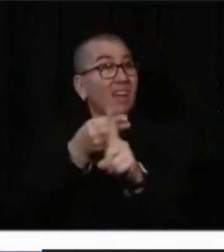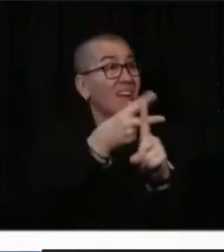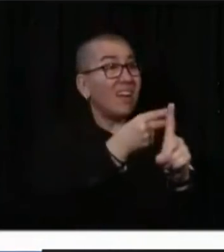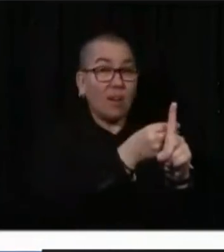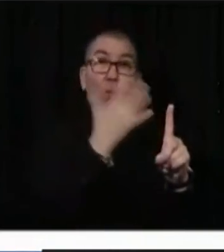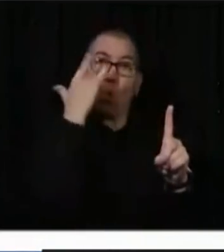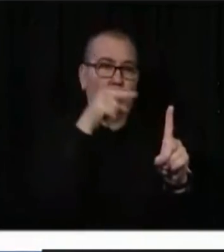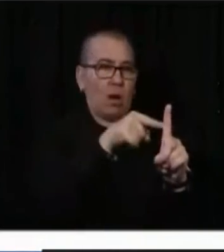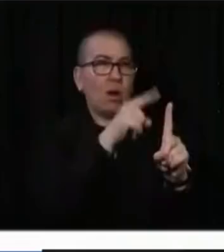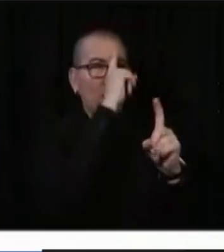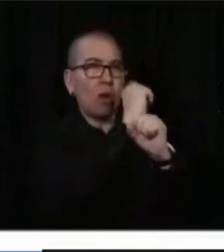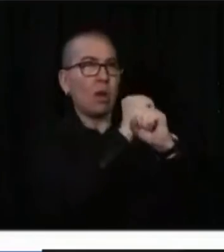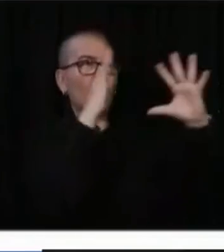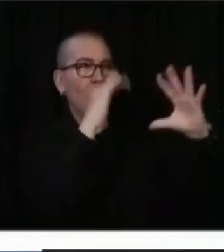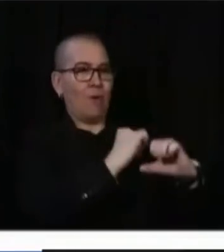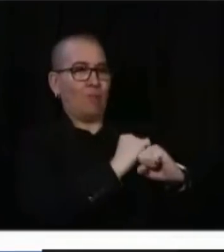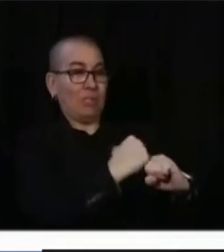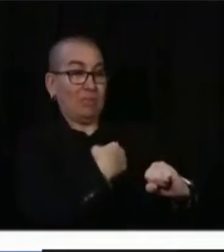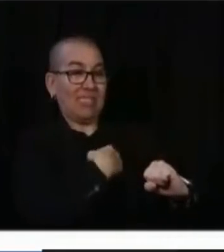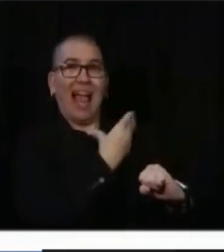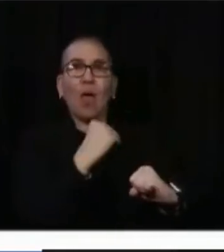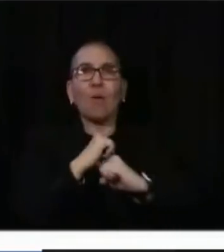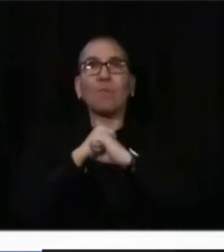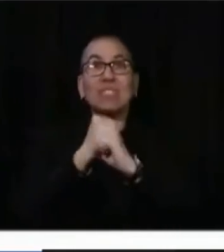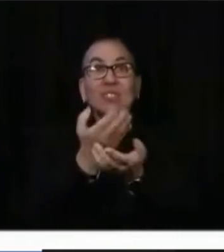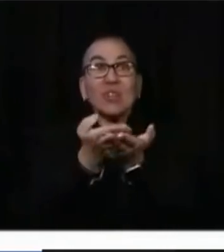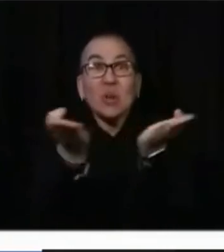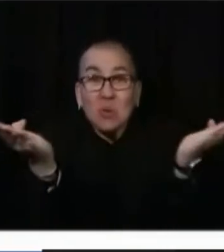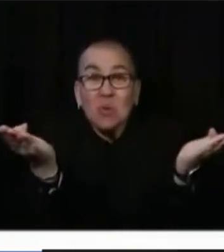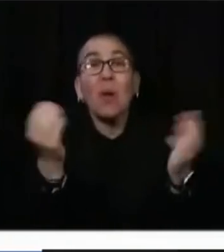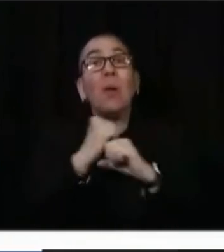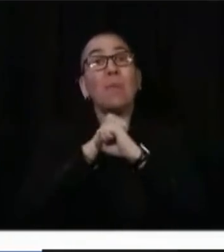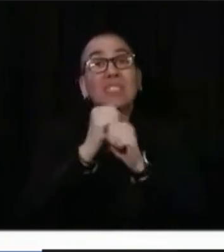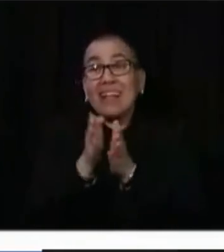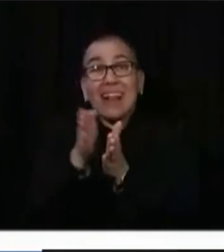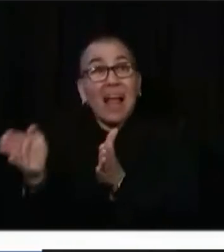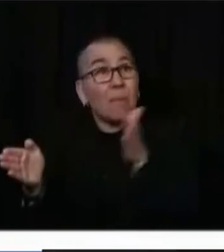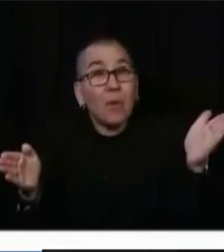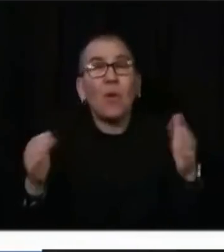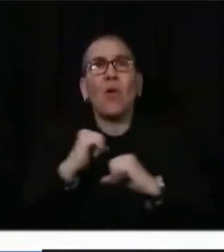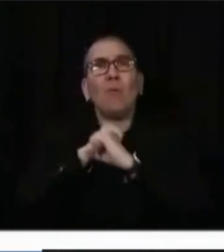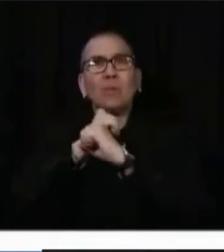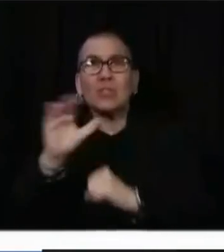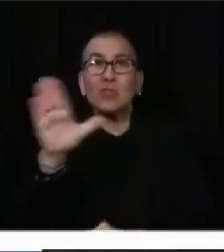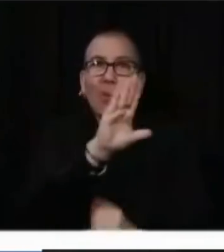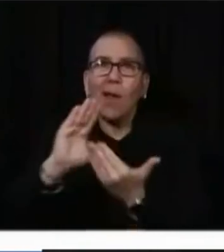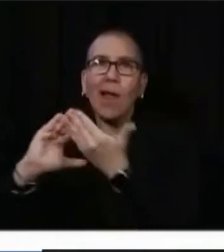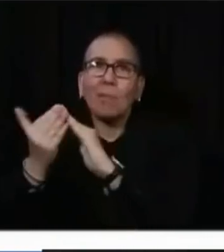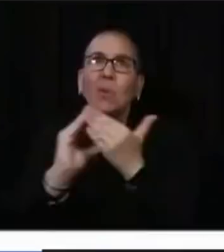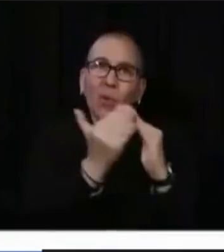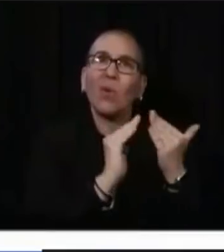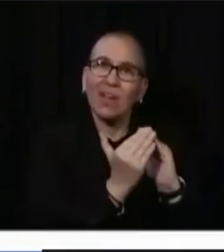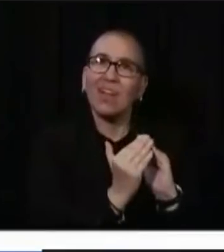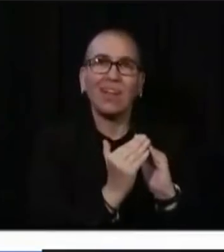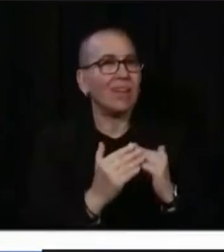DESIRE. WE CAN CONTINUE TO GET THIS VACCINE.